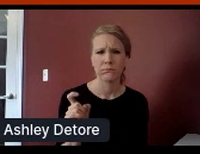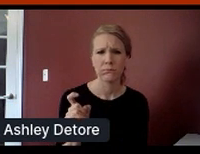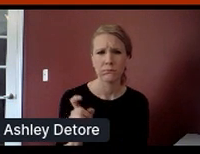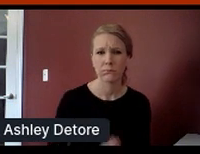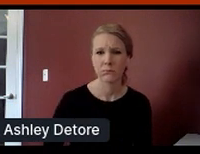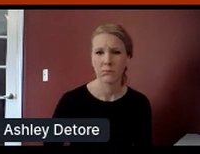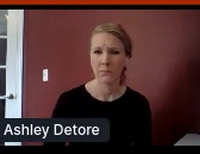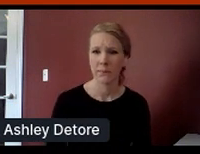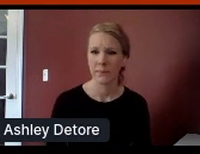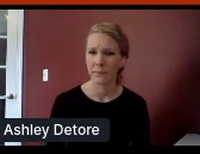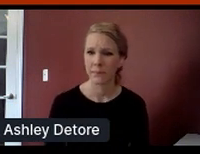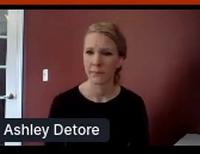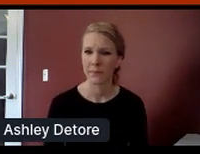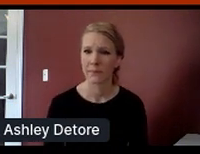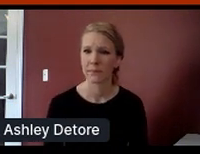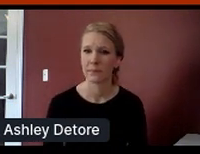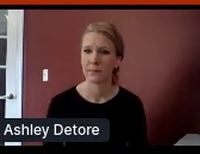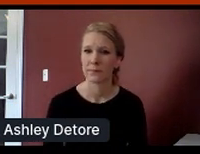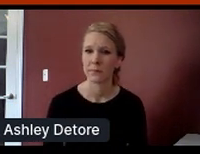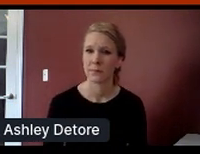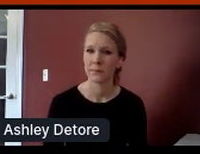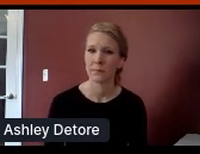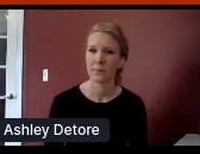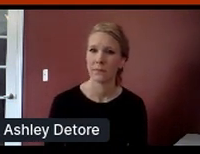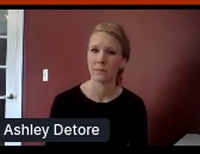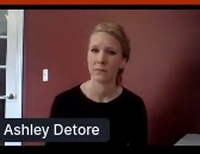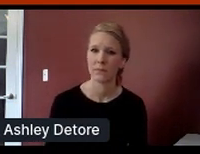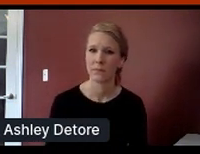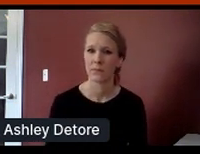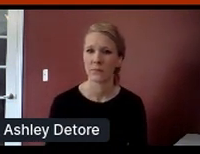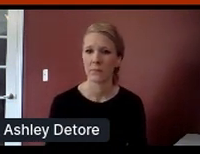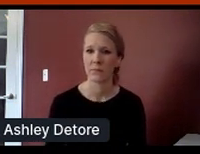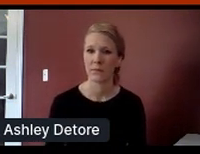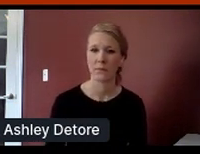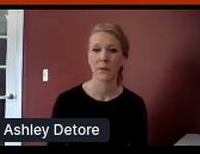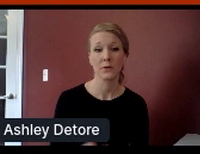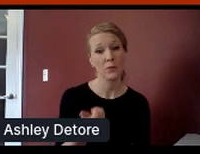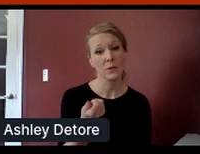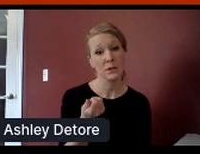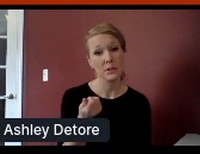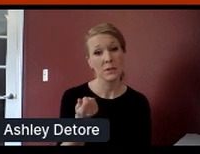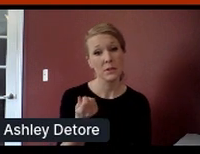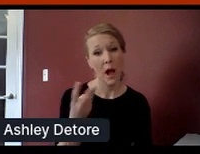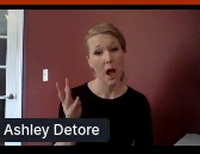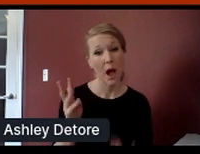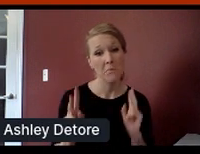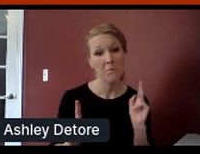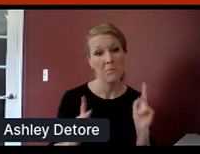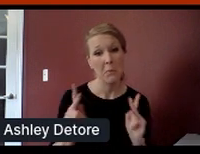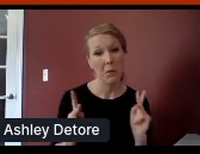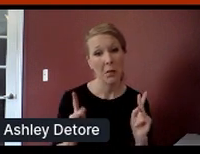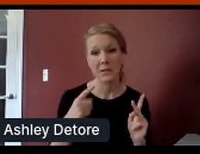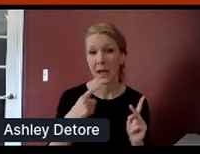So I see that some folks say-- somebody said, I do it for my job as a bartender or to make